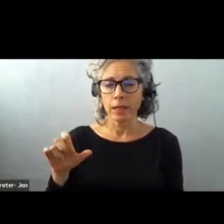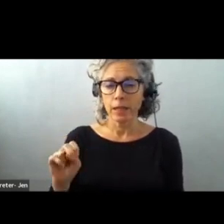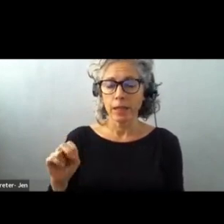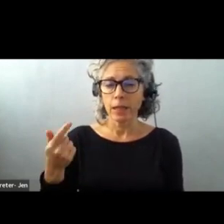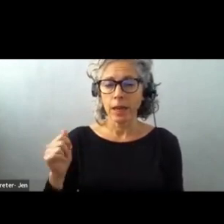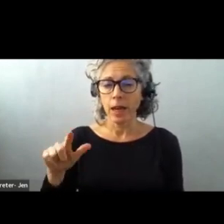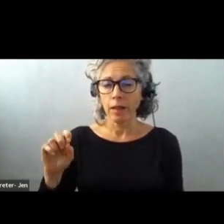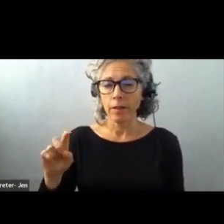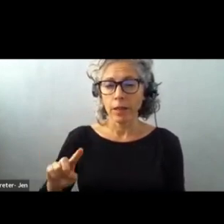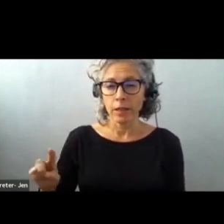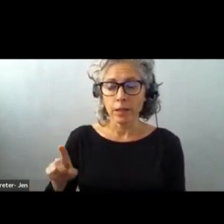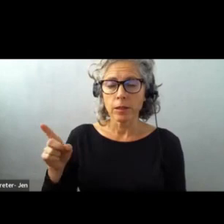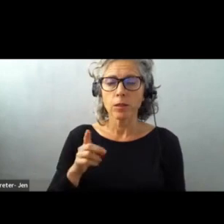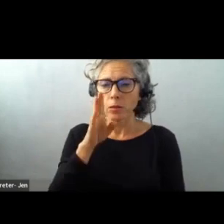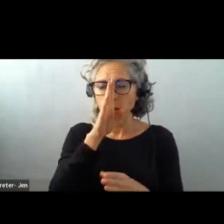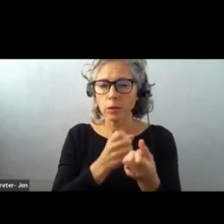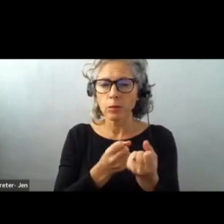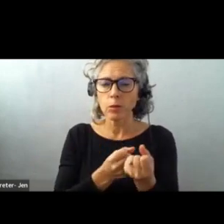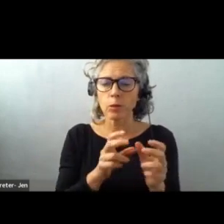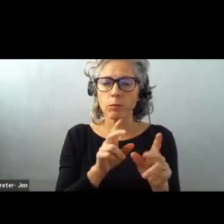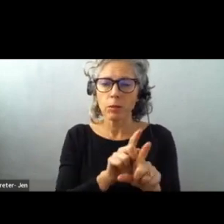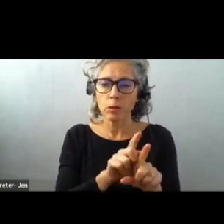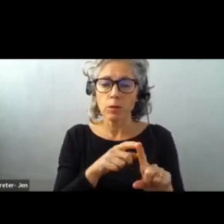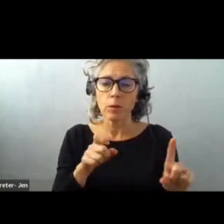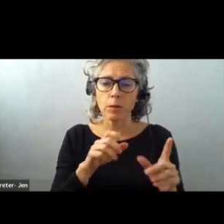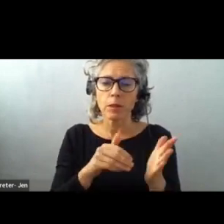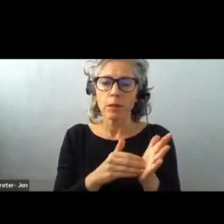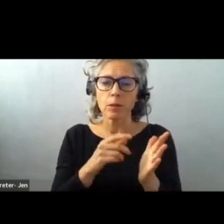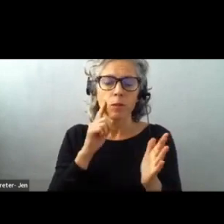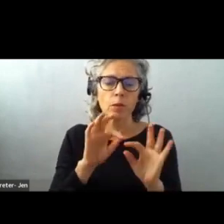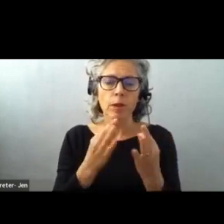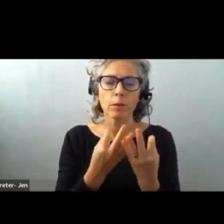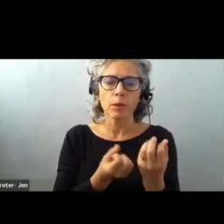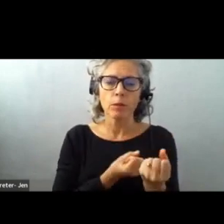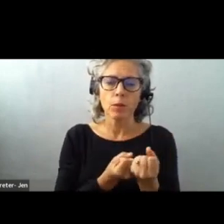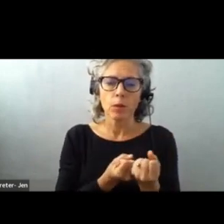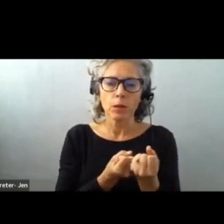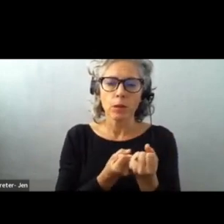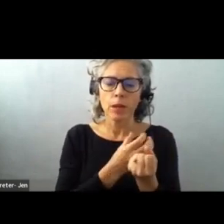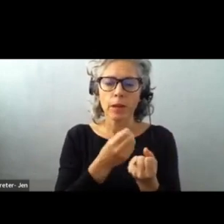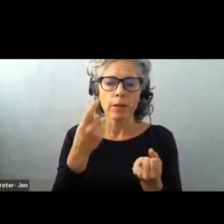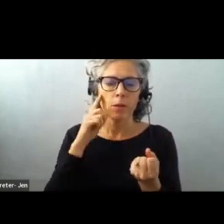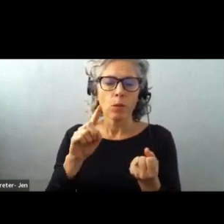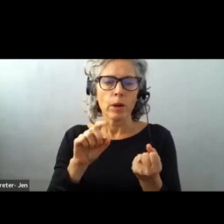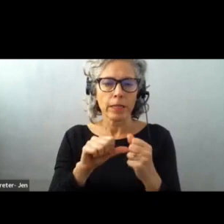is a direct support professional mentor from the Center for Family Support. And as a member of the agency's Workforce